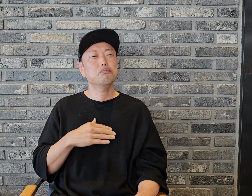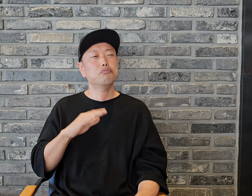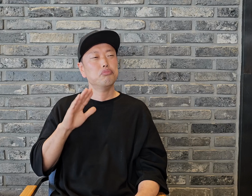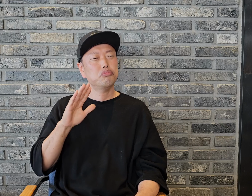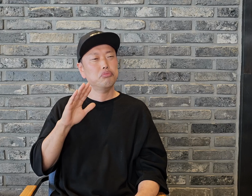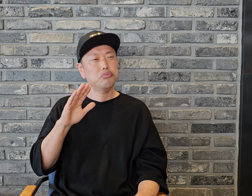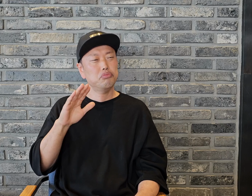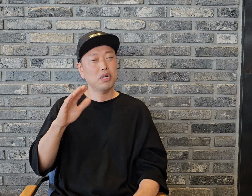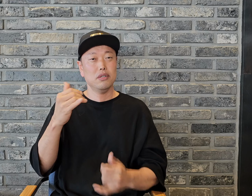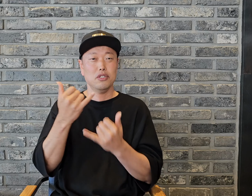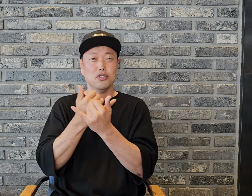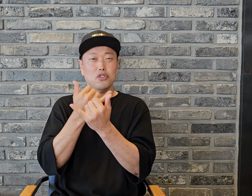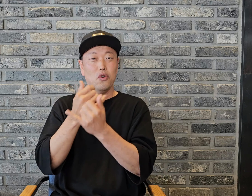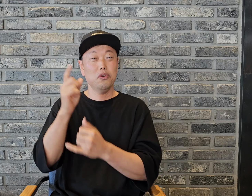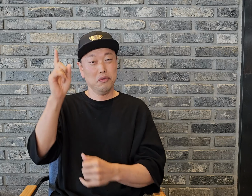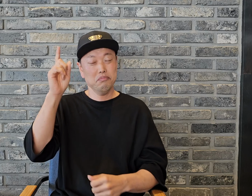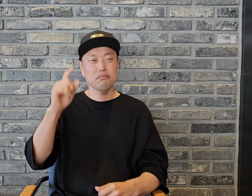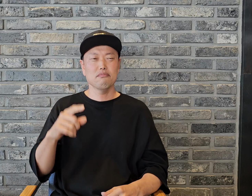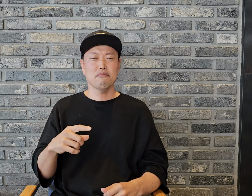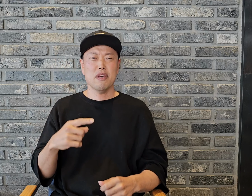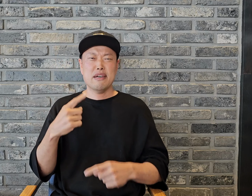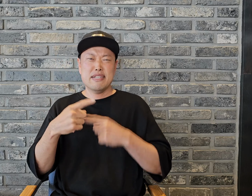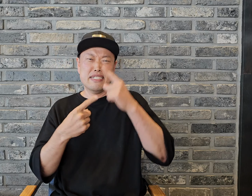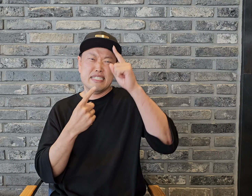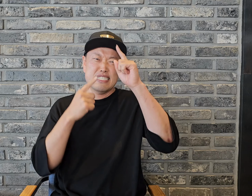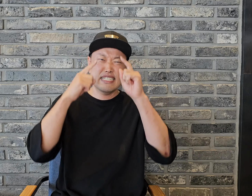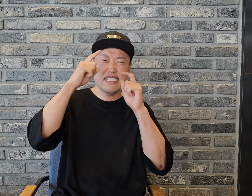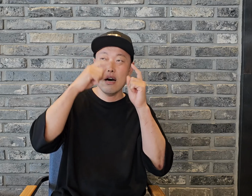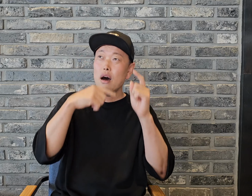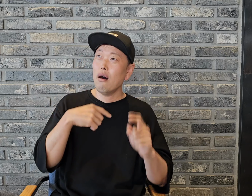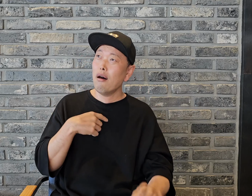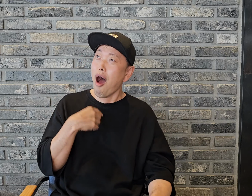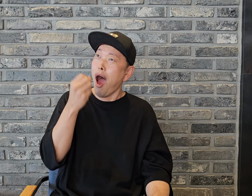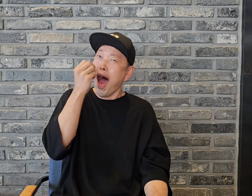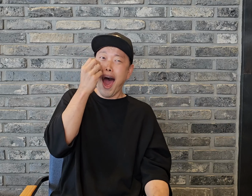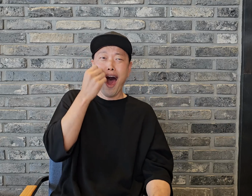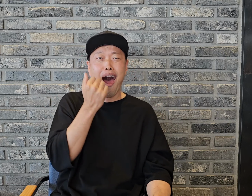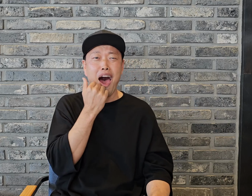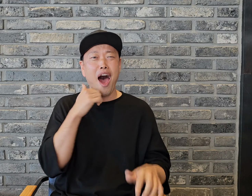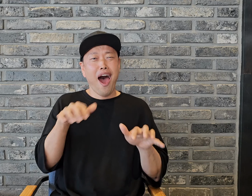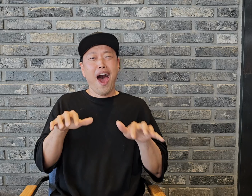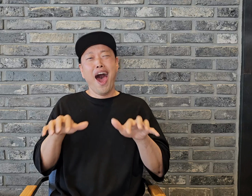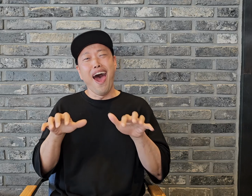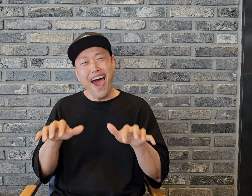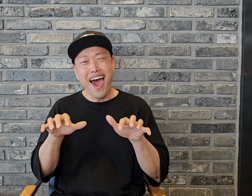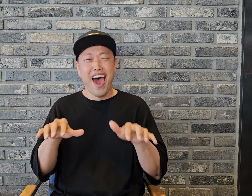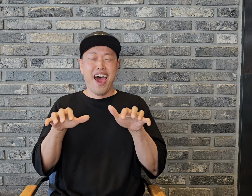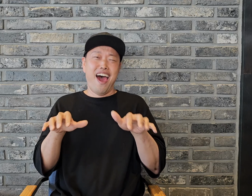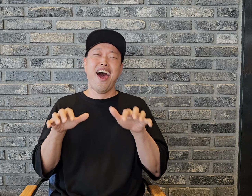when I saw the relative speaking, his expression was so lively and so funny that